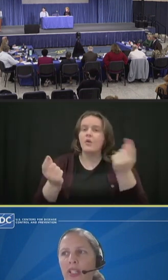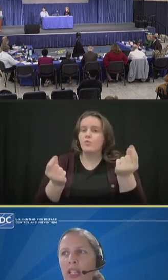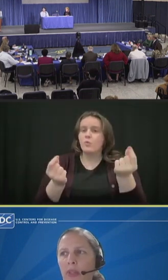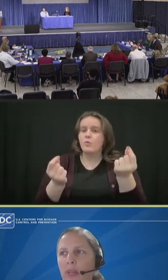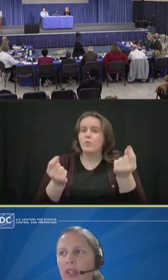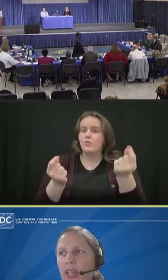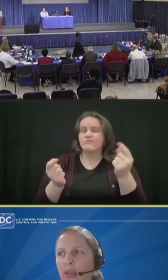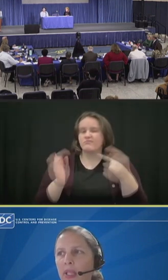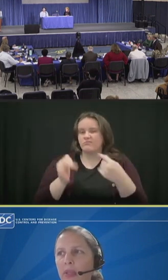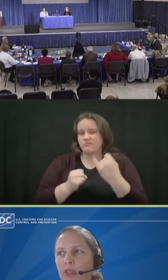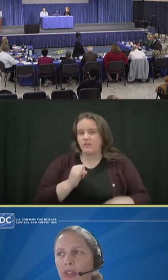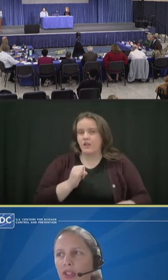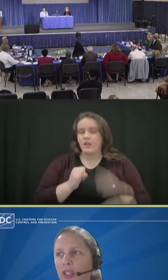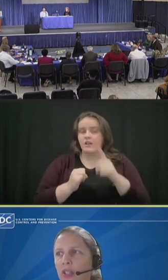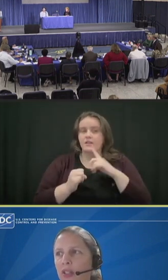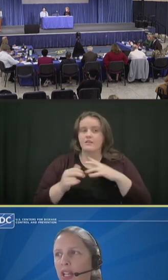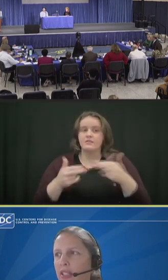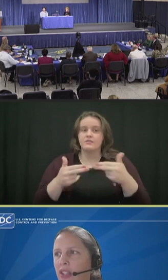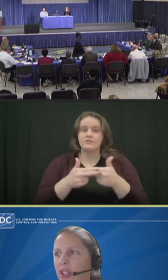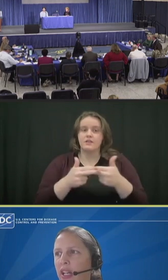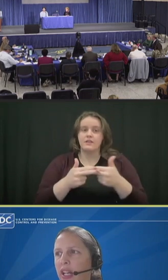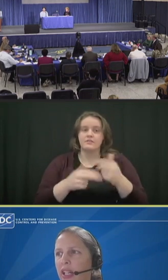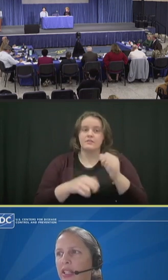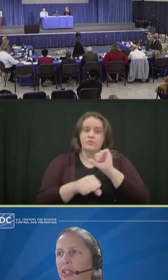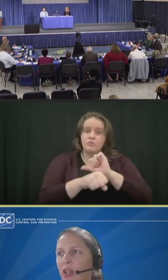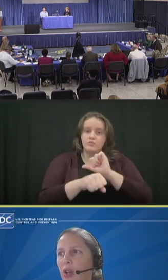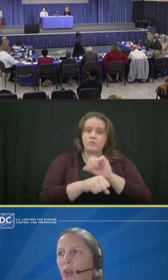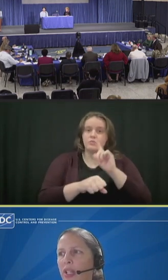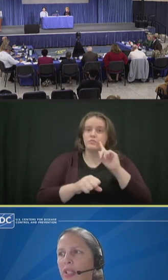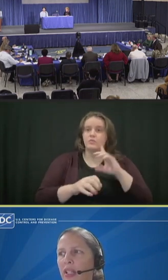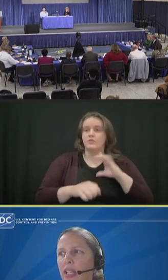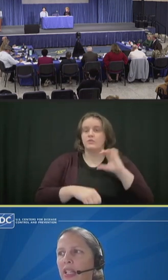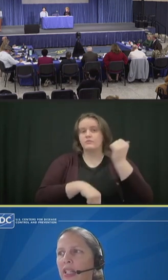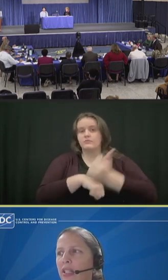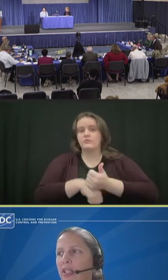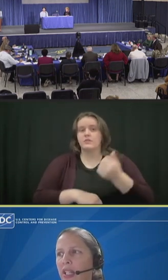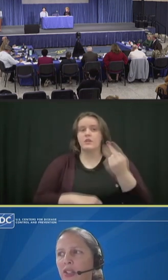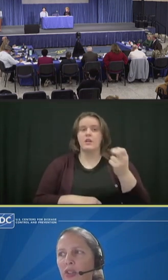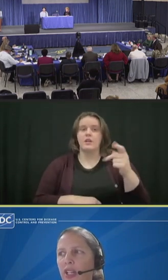implement the hep B prevention and vaccination guidelines, we need to lean into an integrated,